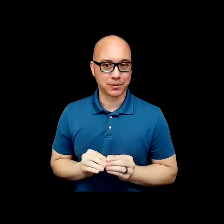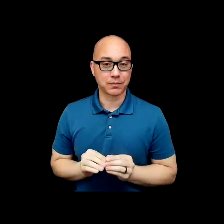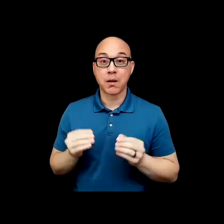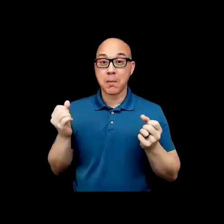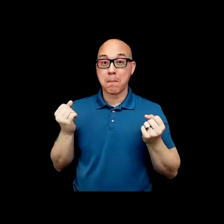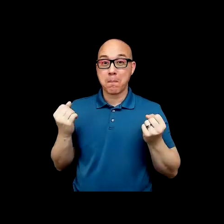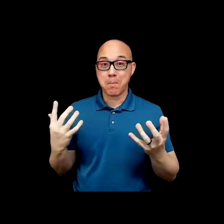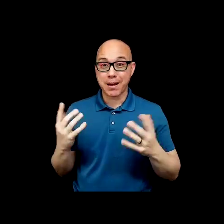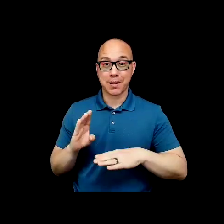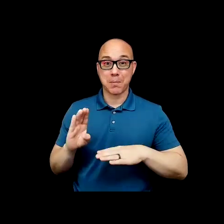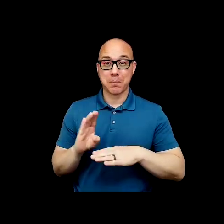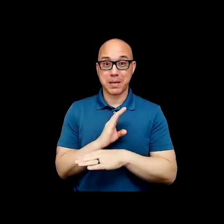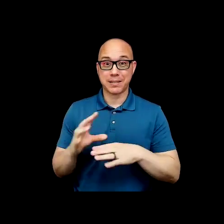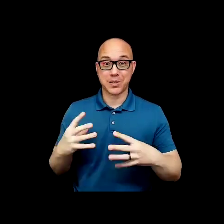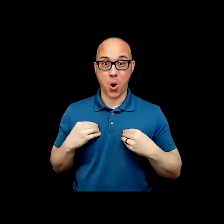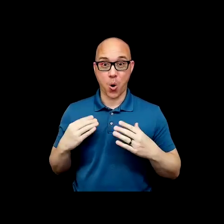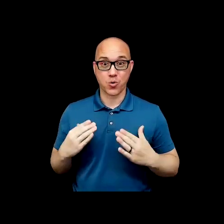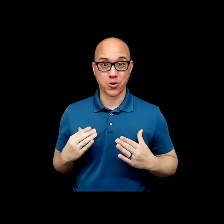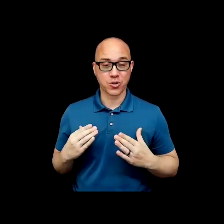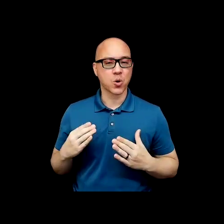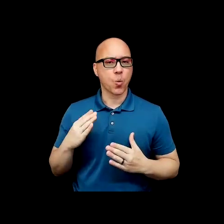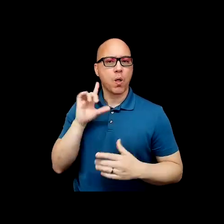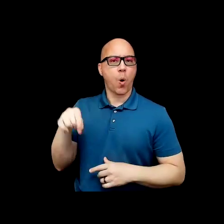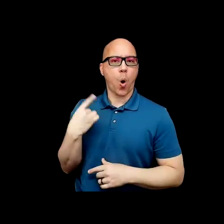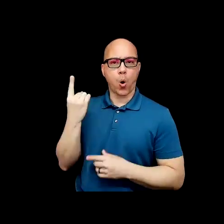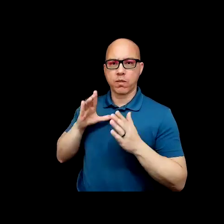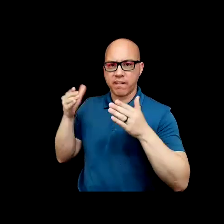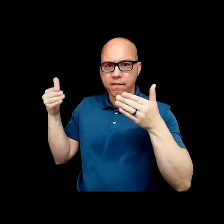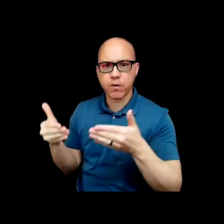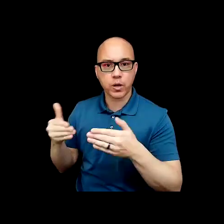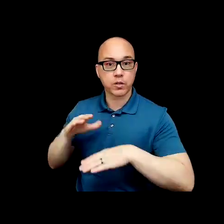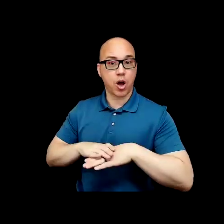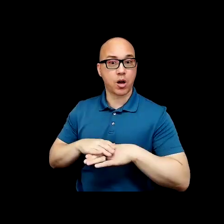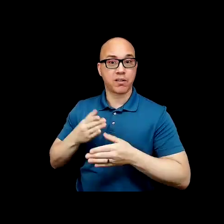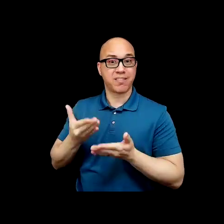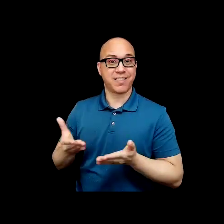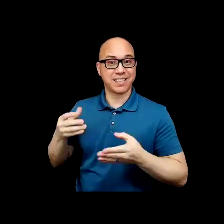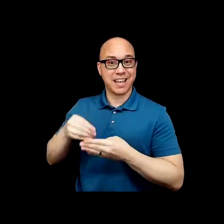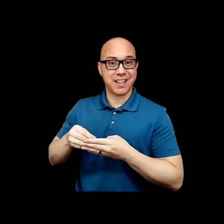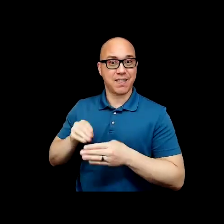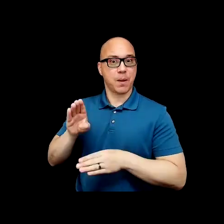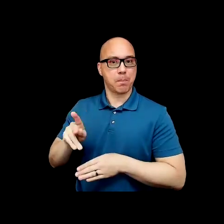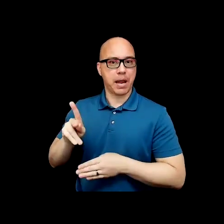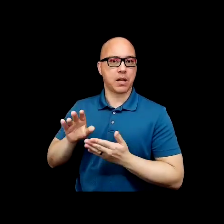businesses based on what is in their bank account. Big mistake. Rather than understanding when your